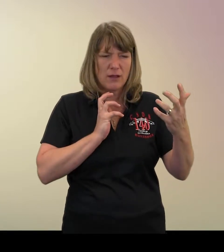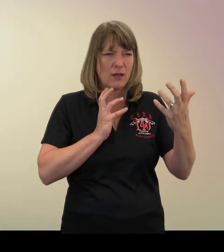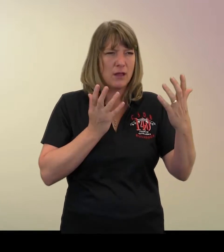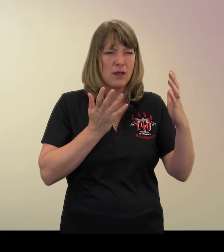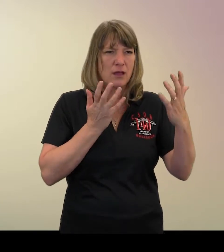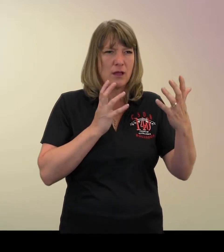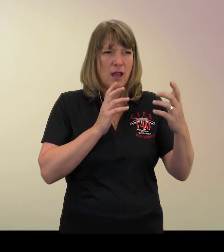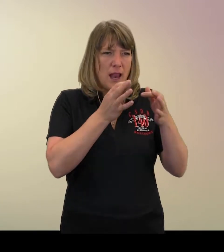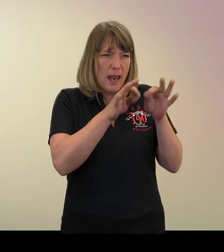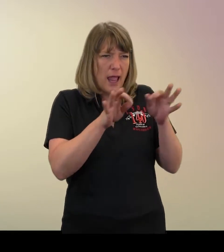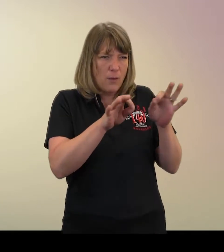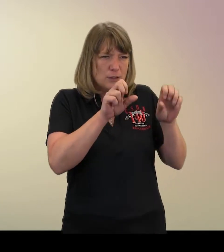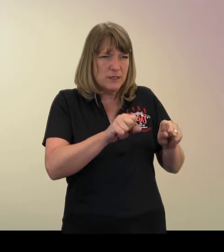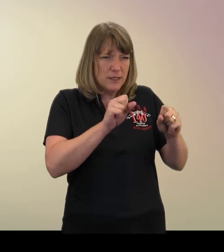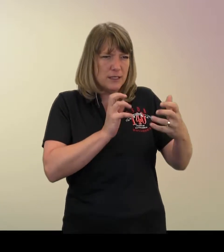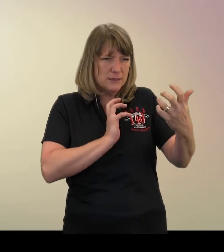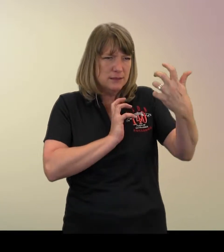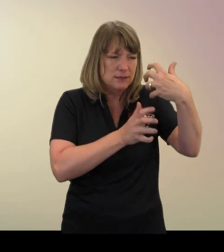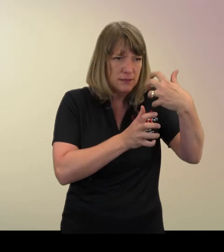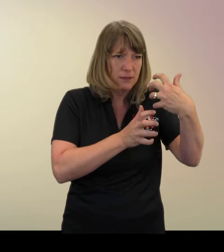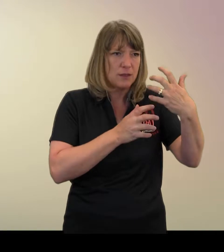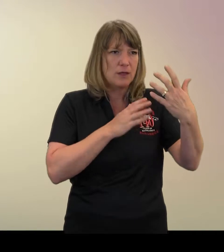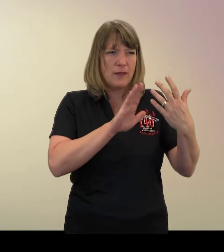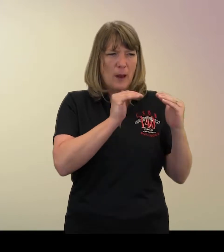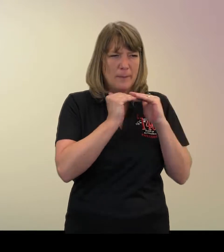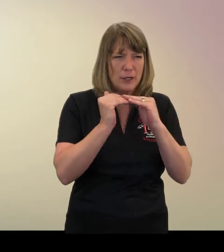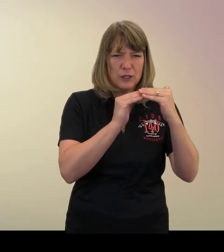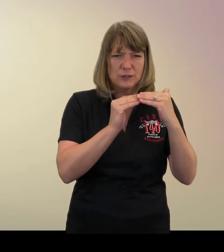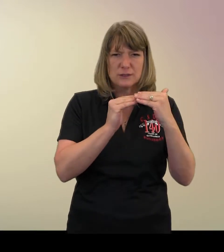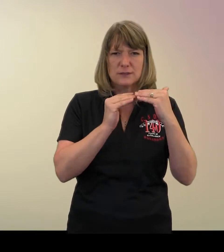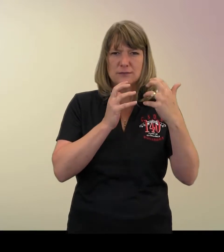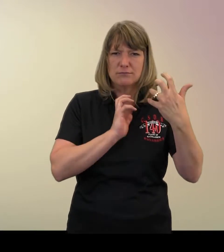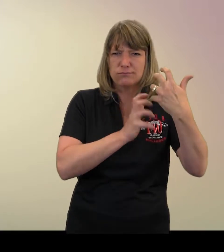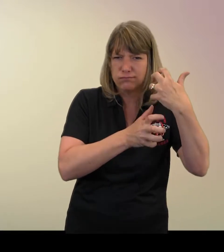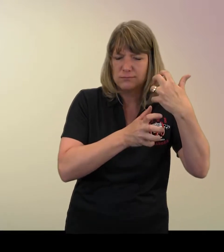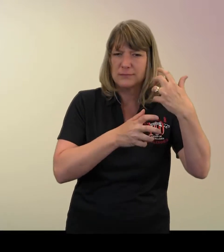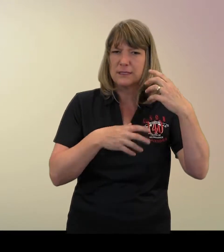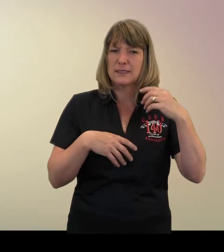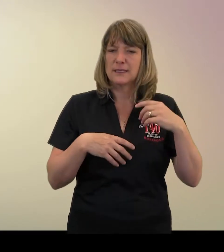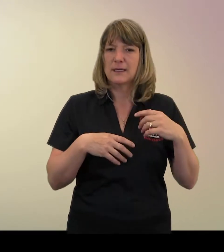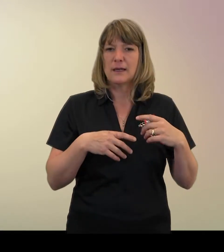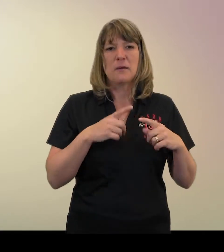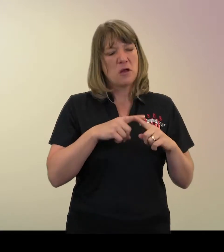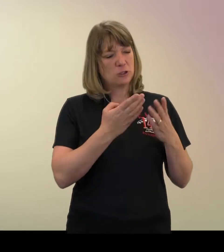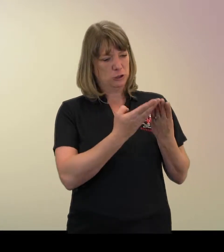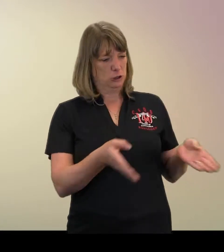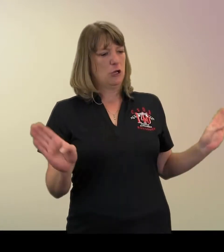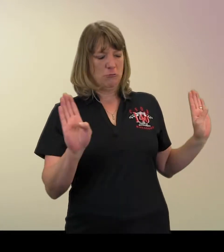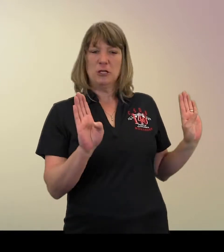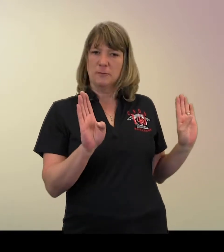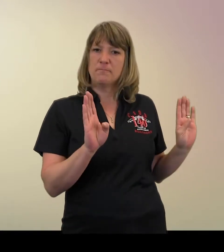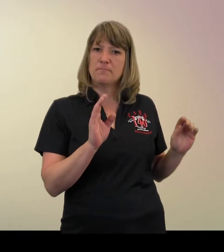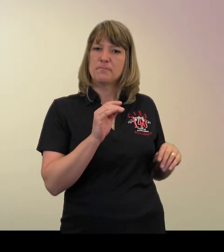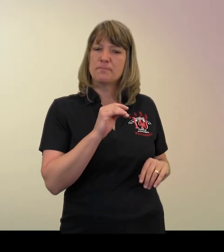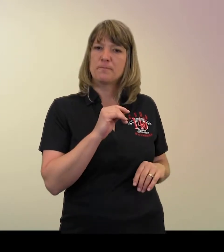between their language ability and their peers ability. But again generally speaking, if we make